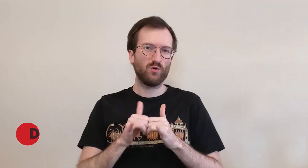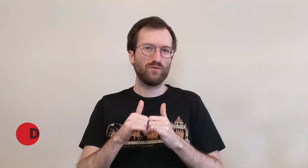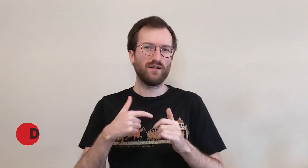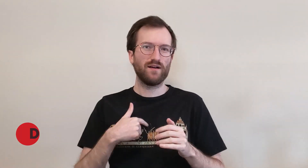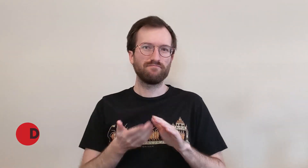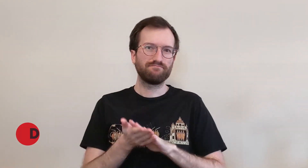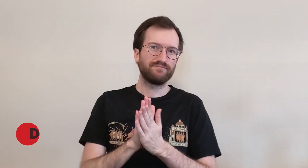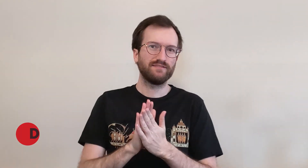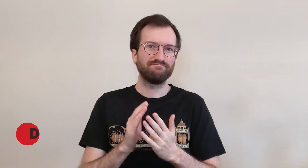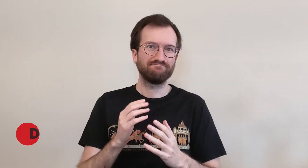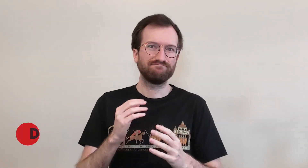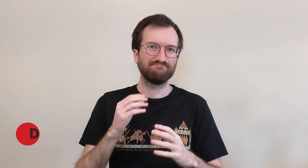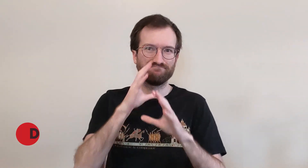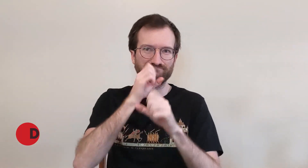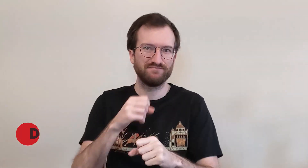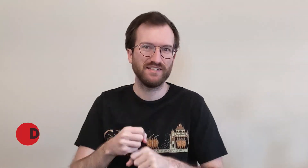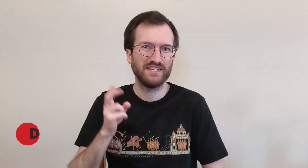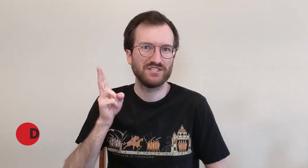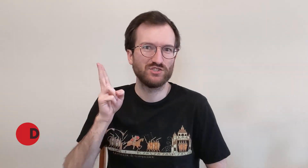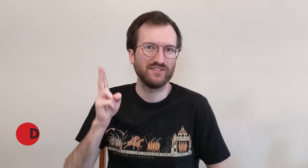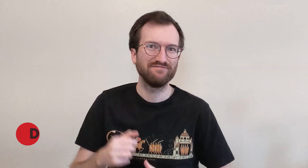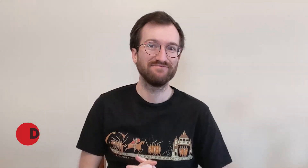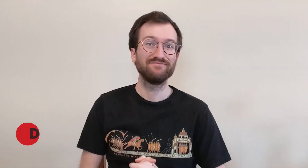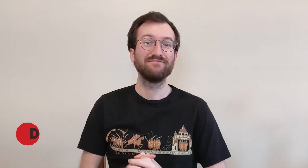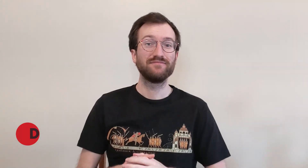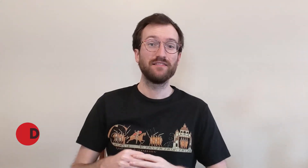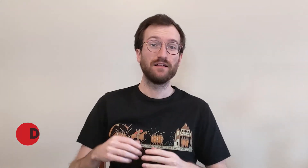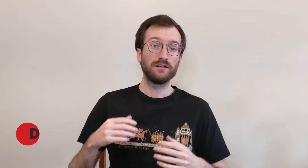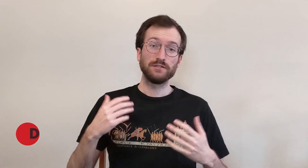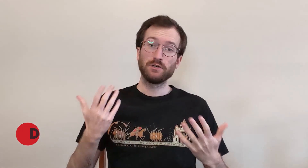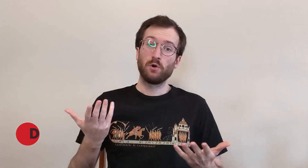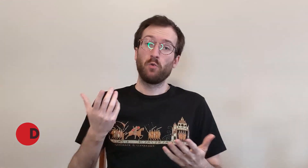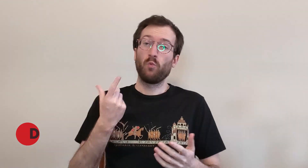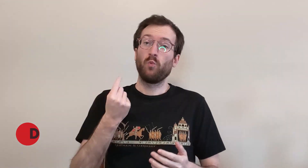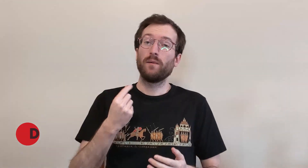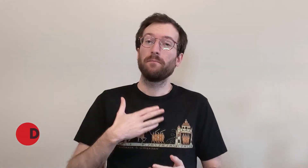That’s how I became fascinated with history.